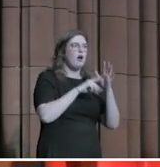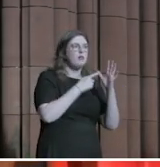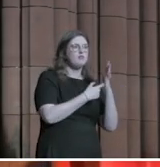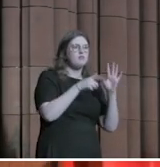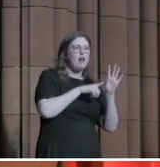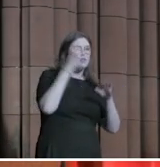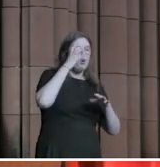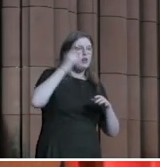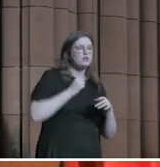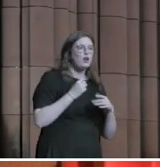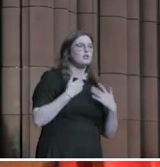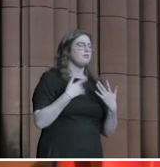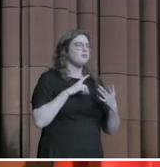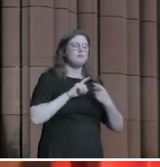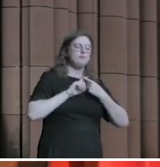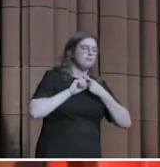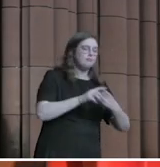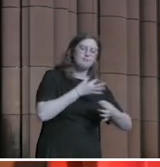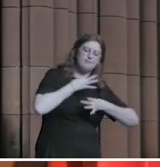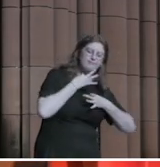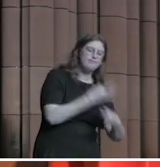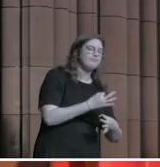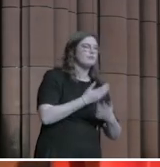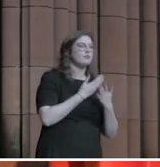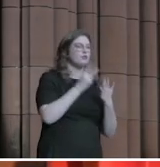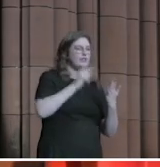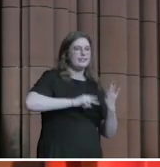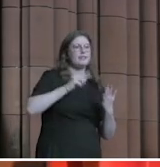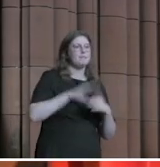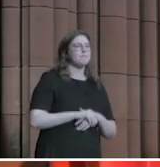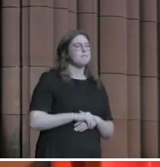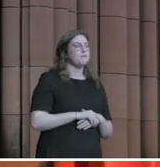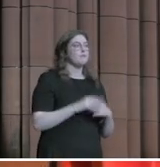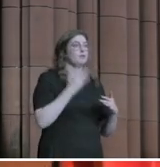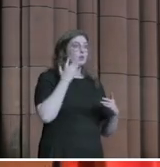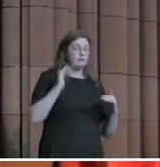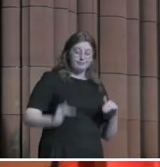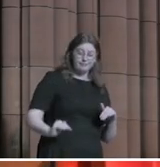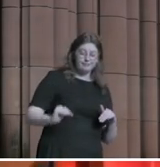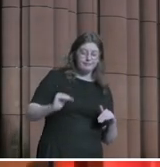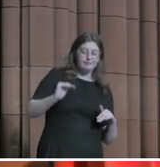And that was me hooked for life. And as I got older, there were all those wonderful novels to read.